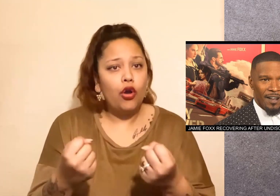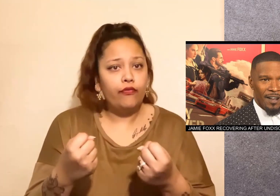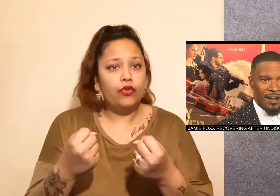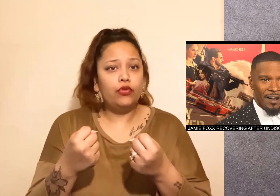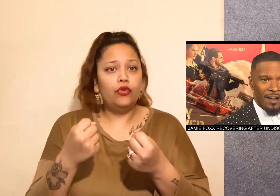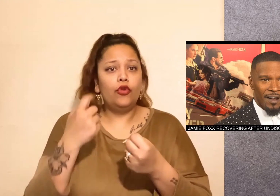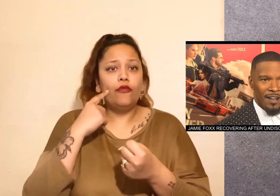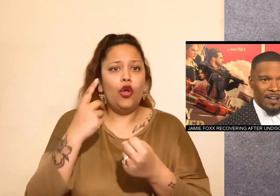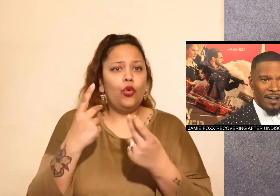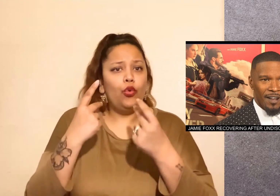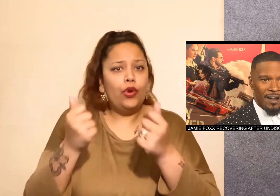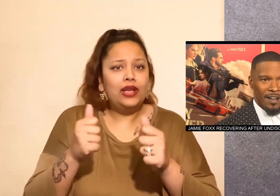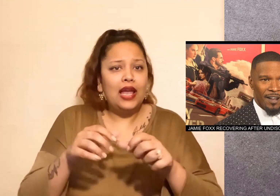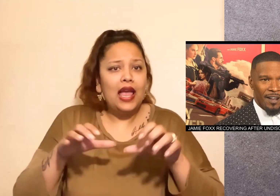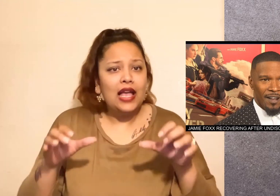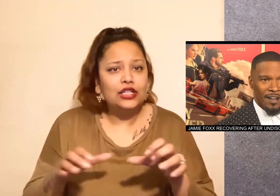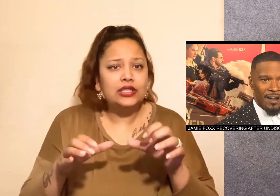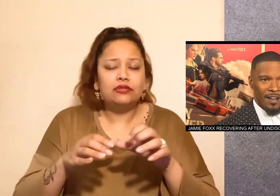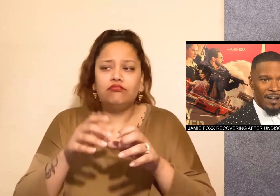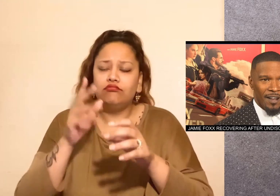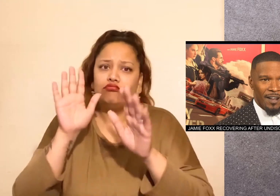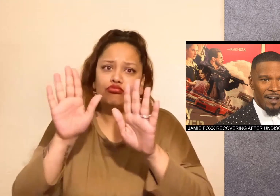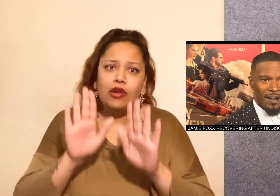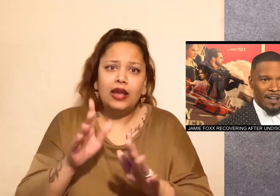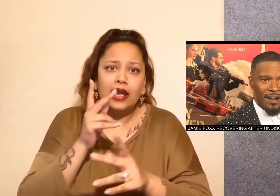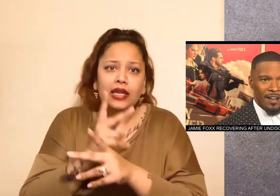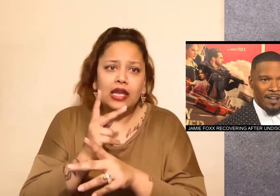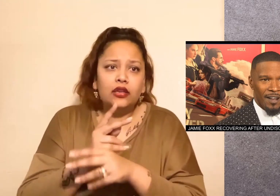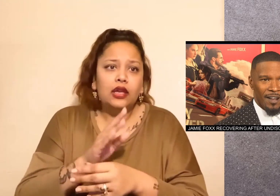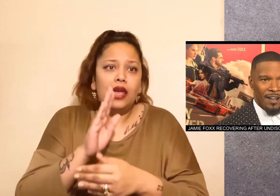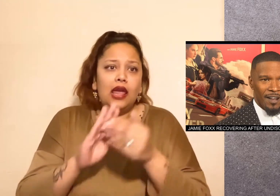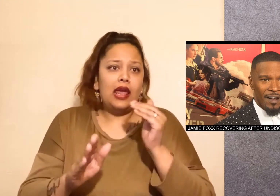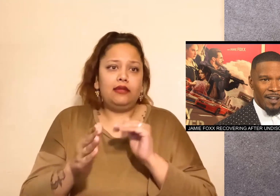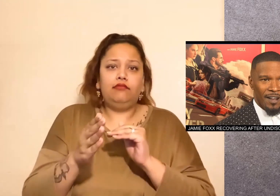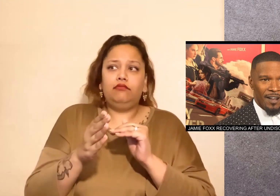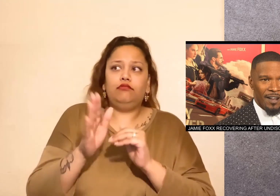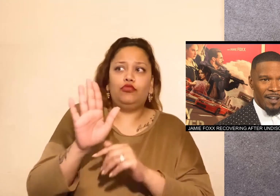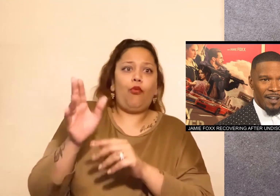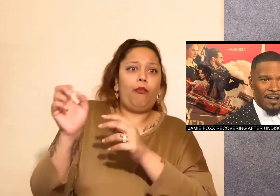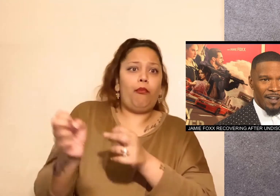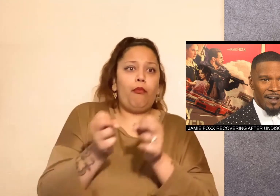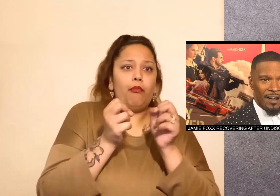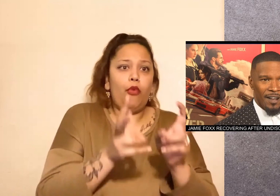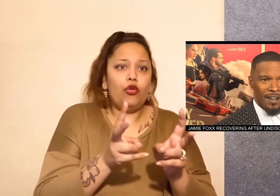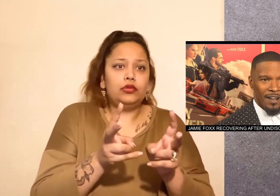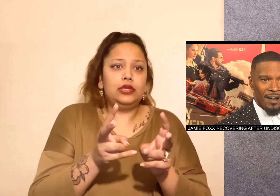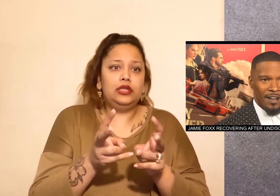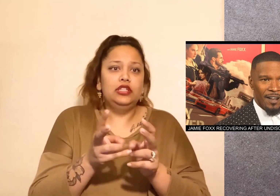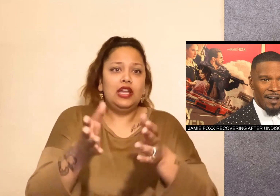she shared that he was on his way to recovery due to quick action and great care and ended